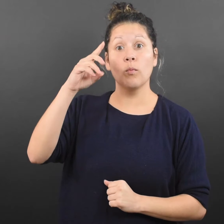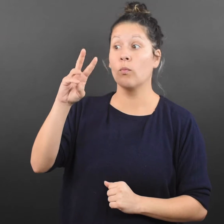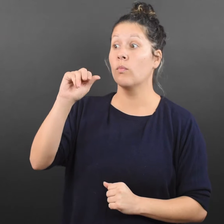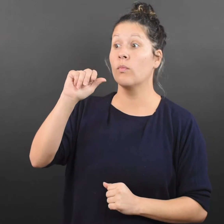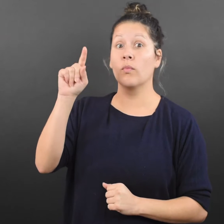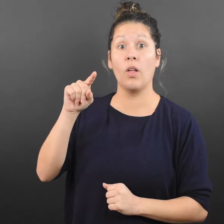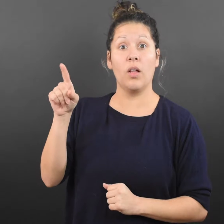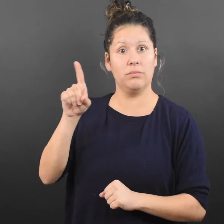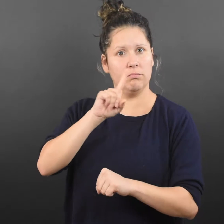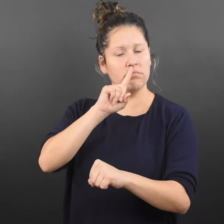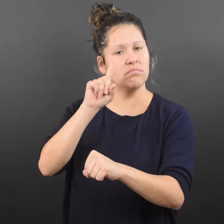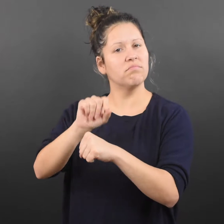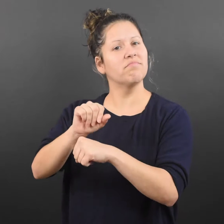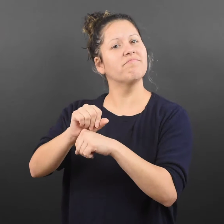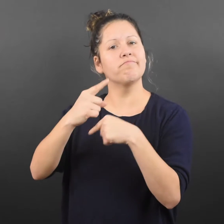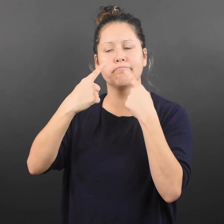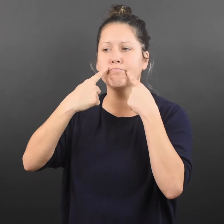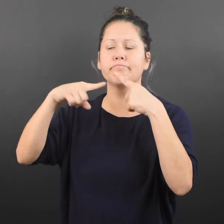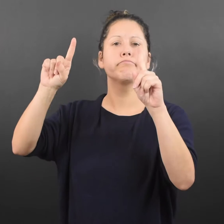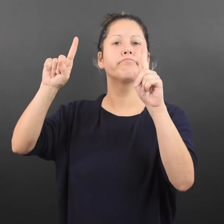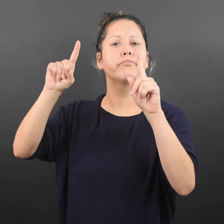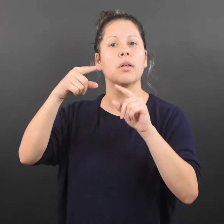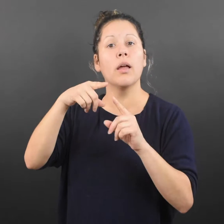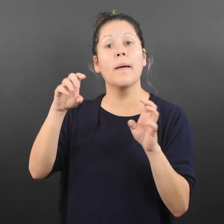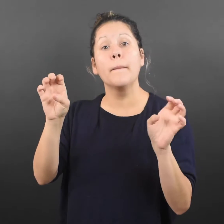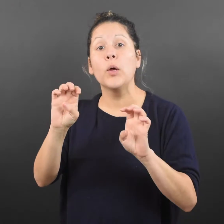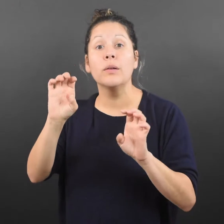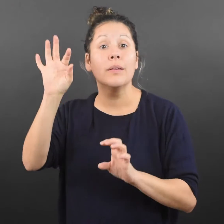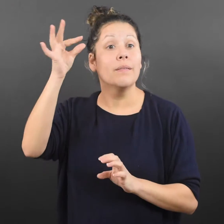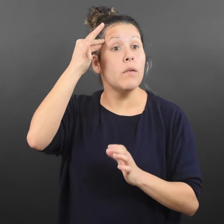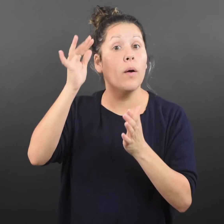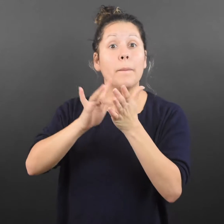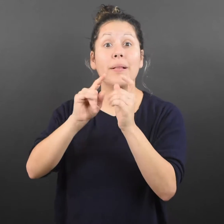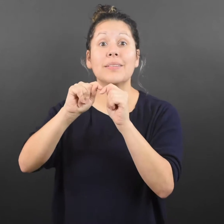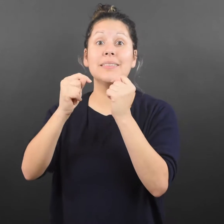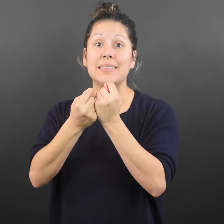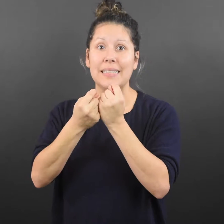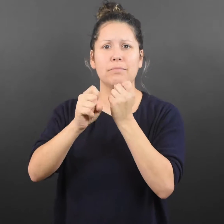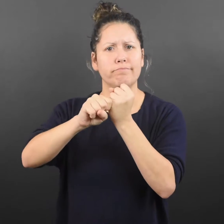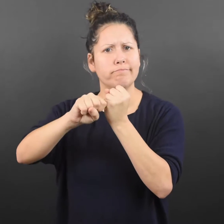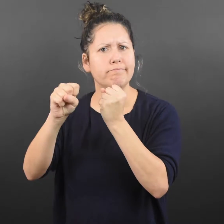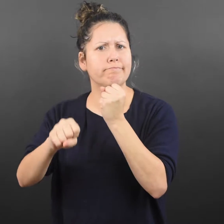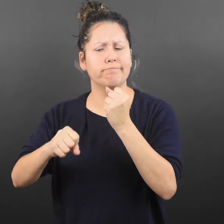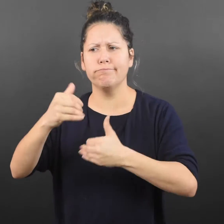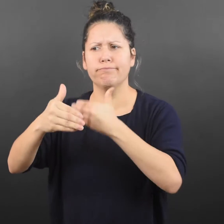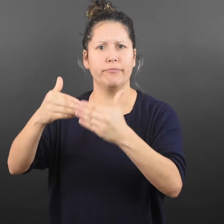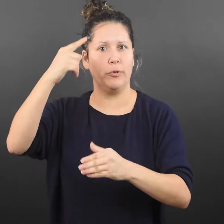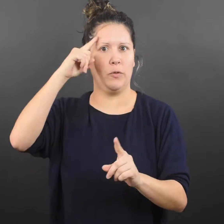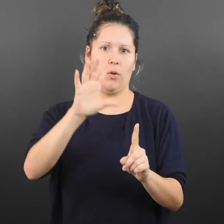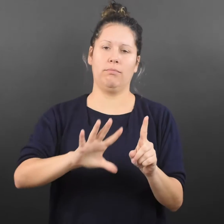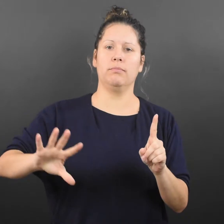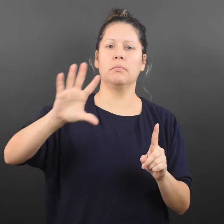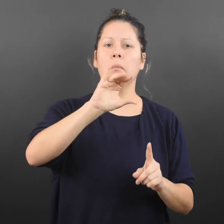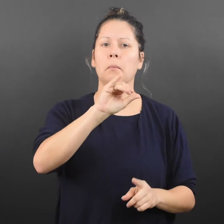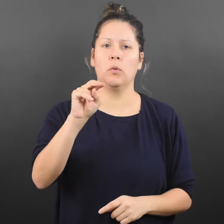Governor Walz Secures Extension of Emergency Federal Medical Teams for Minnesota Hospitals